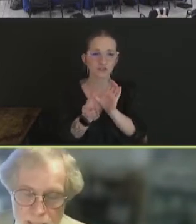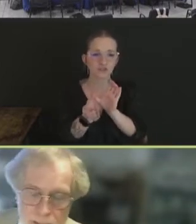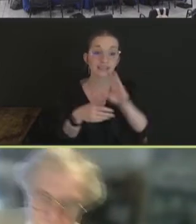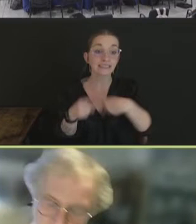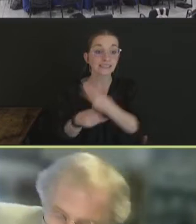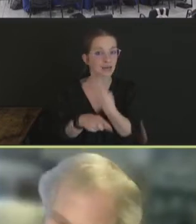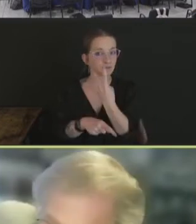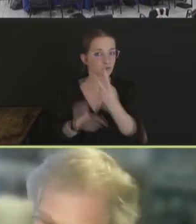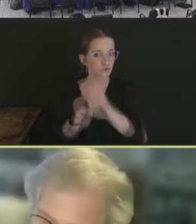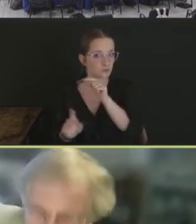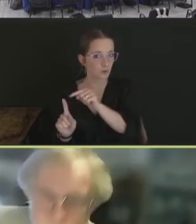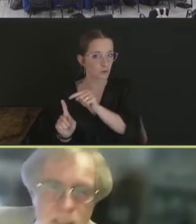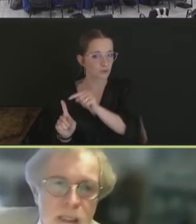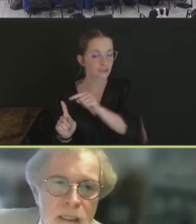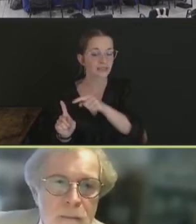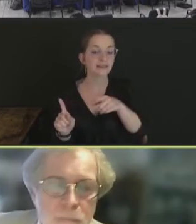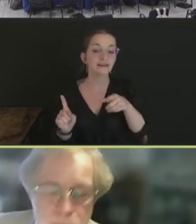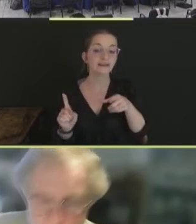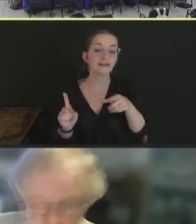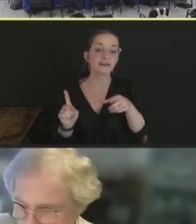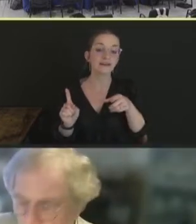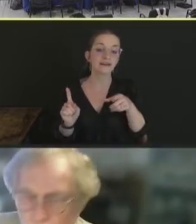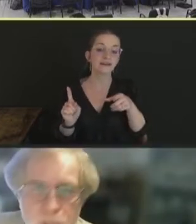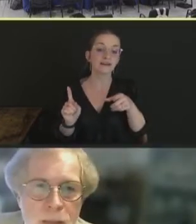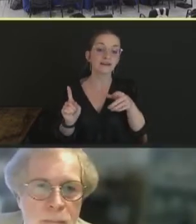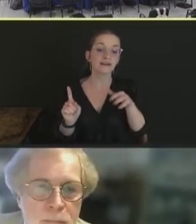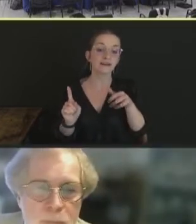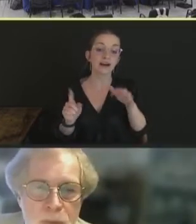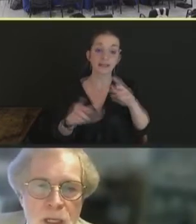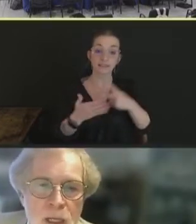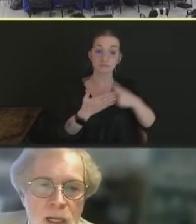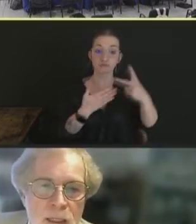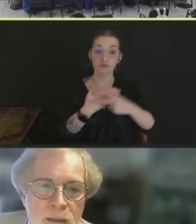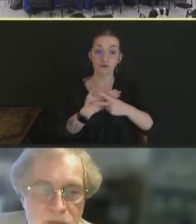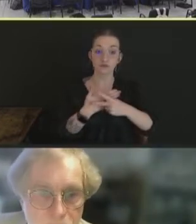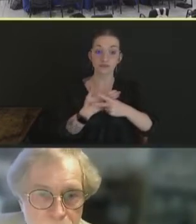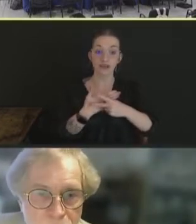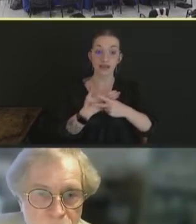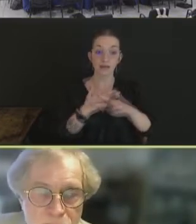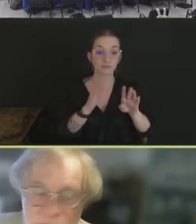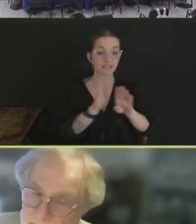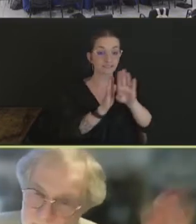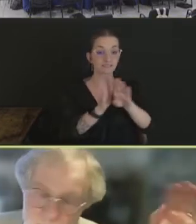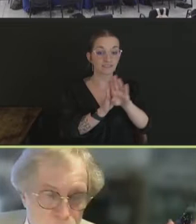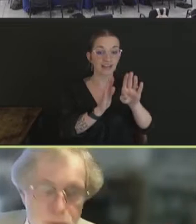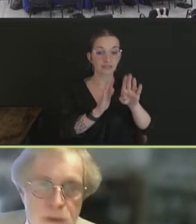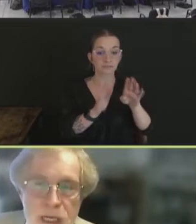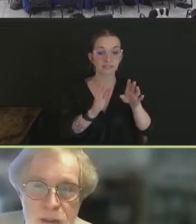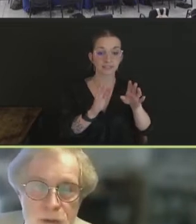predominant, the program developed monovalent vaccines, which were not new.